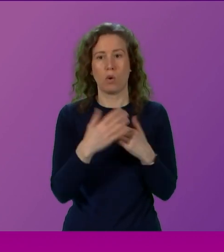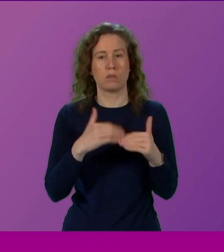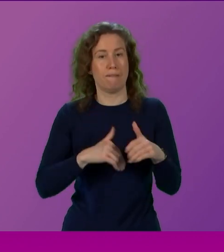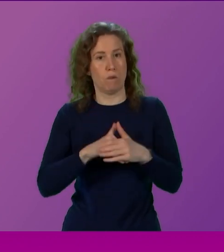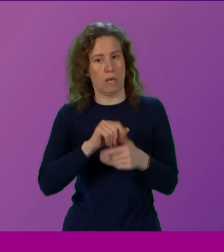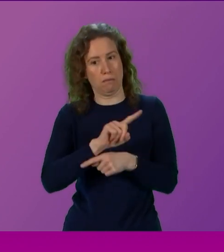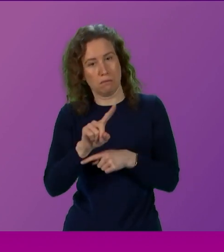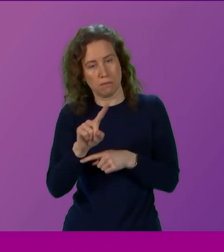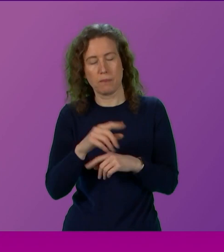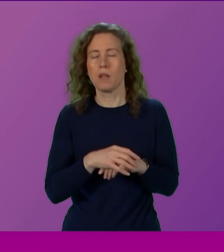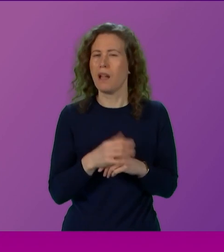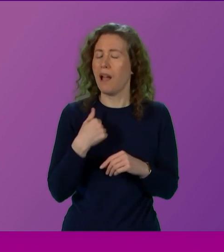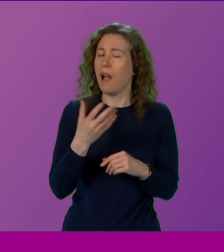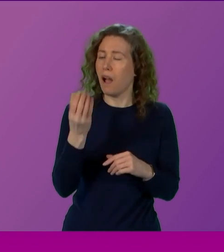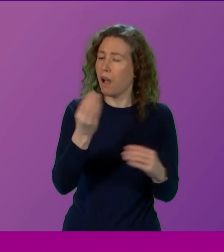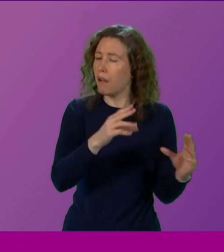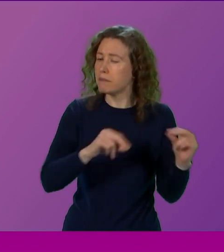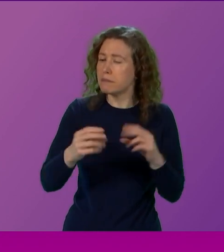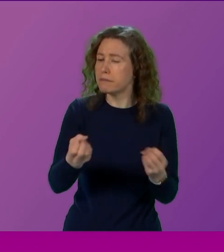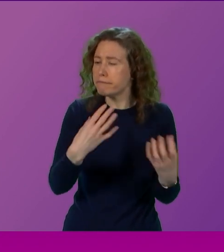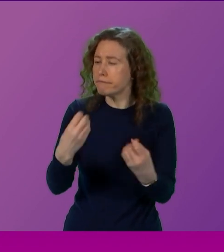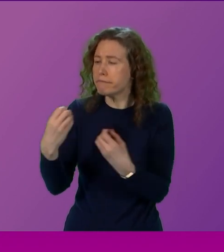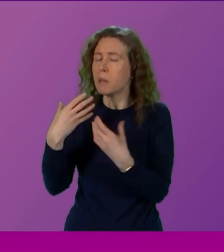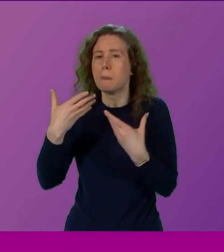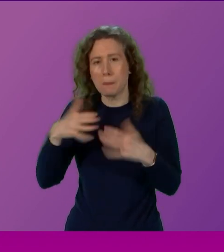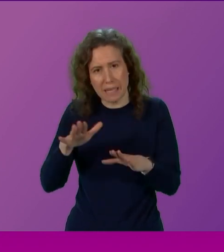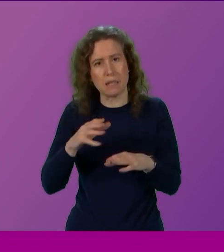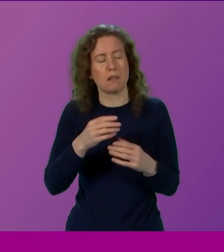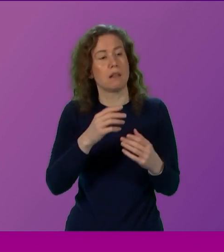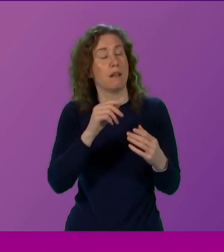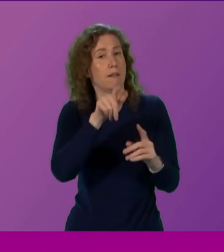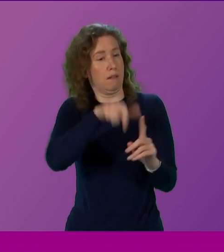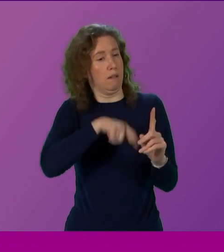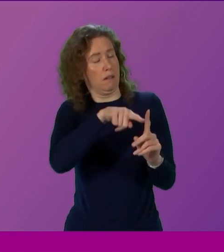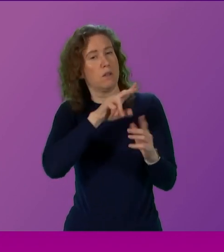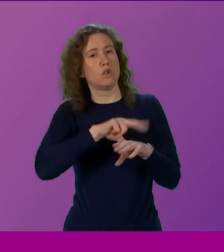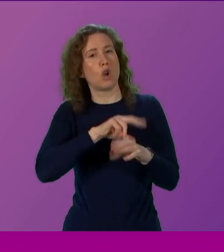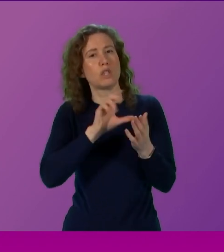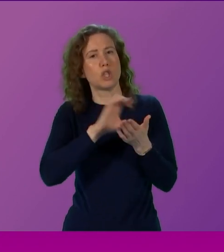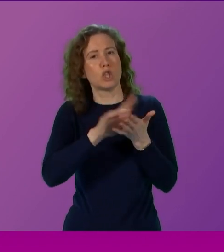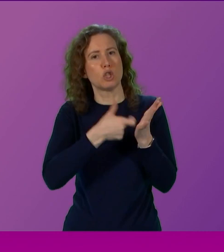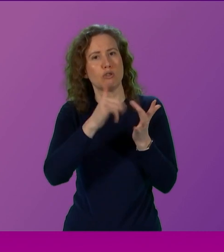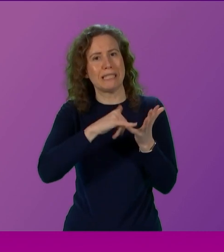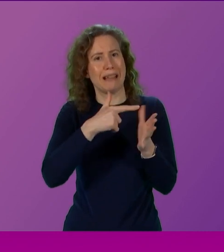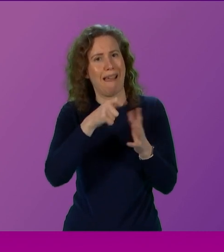I have heard the concerns that Dr Chris Adams expressed and I know that those have been